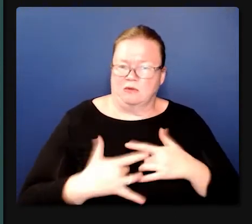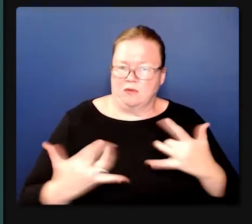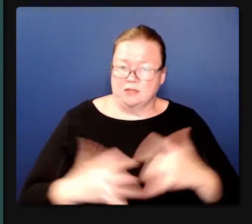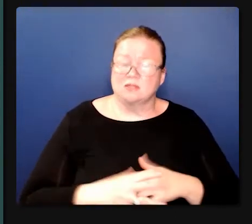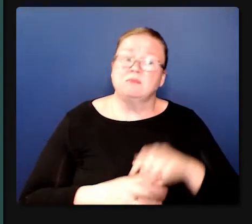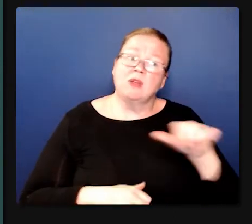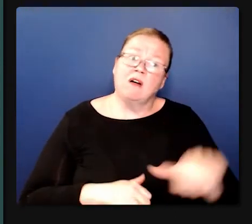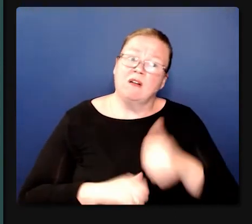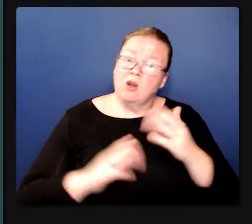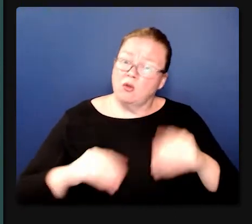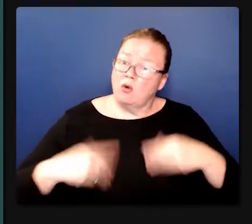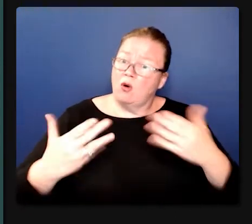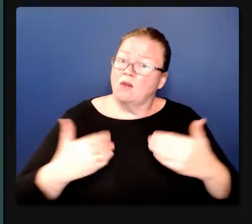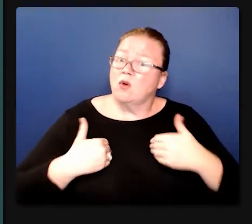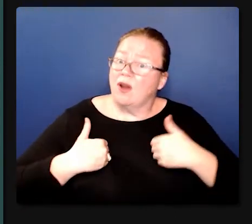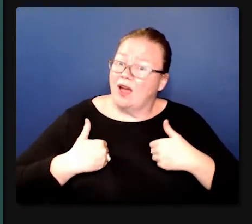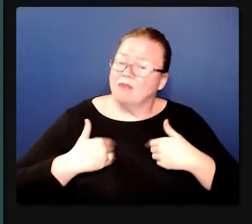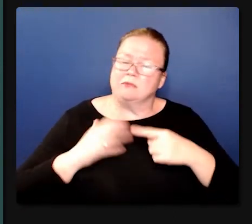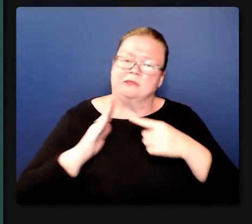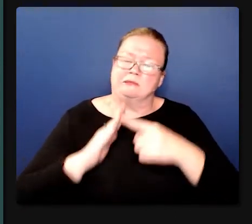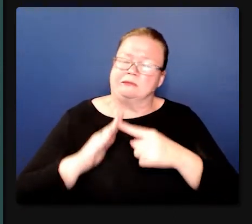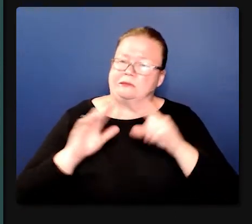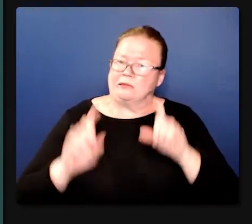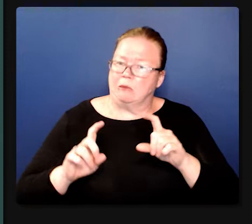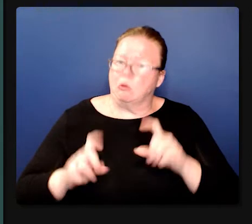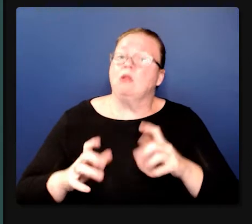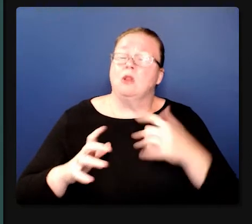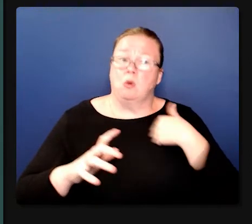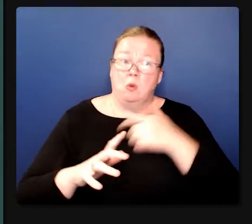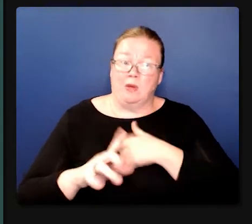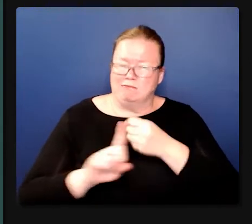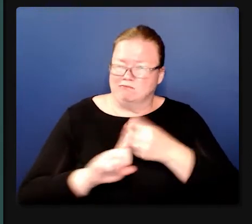Another offering that we have is sampling on which we will expand later,